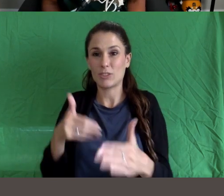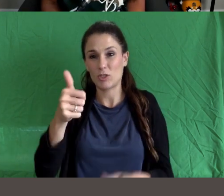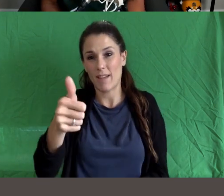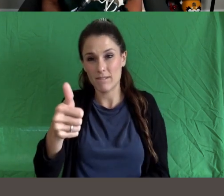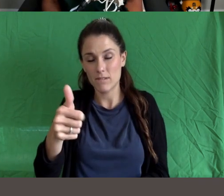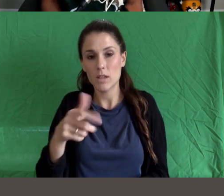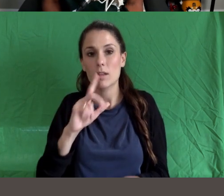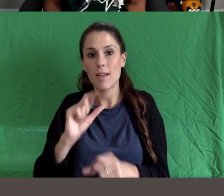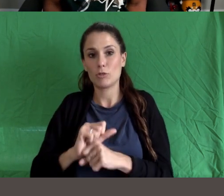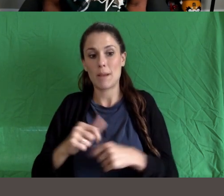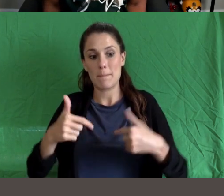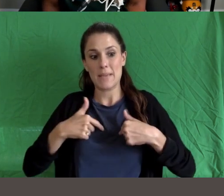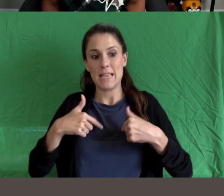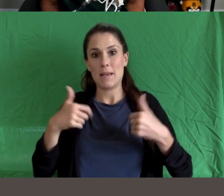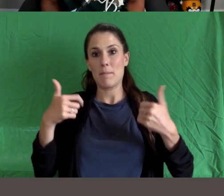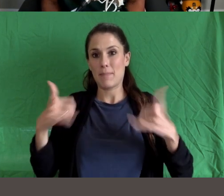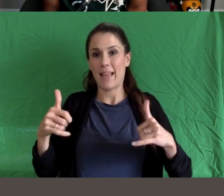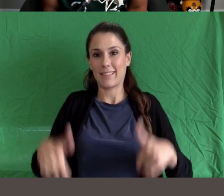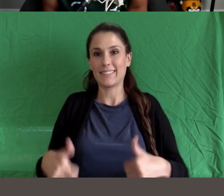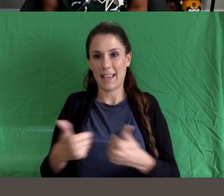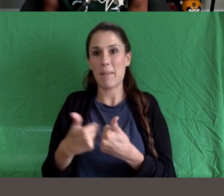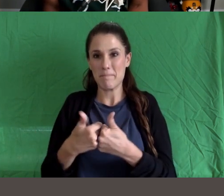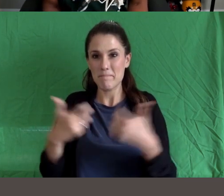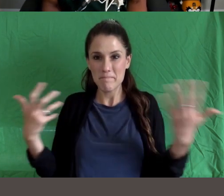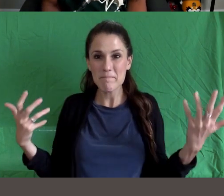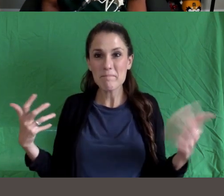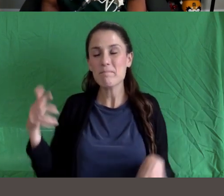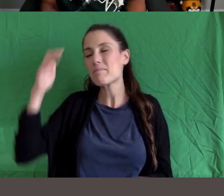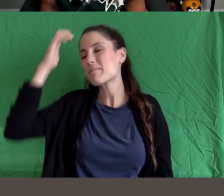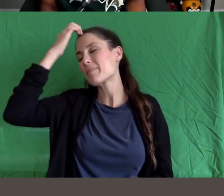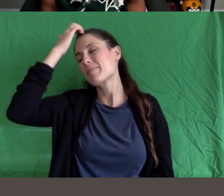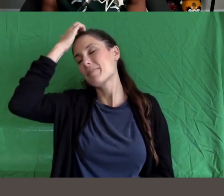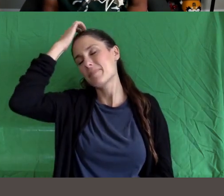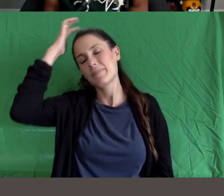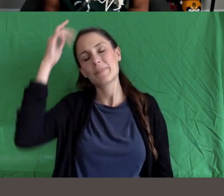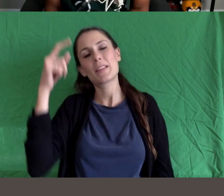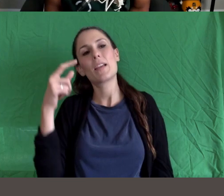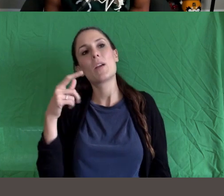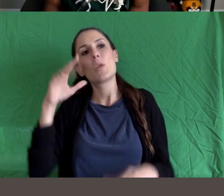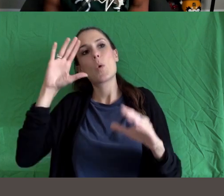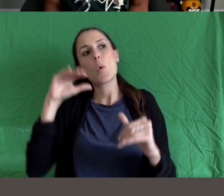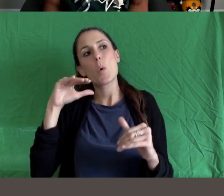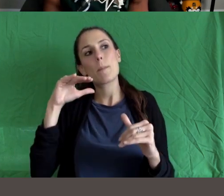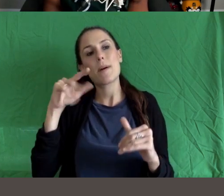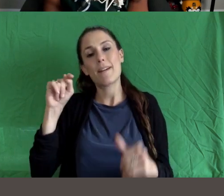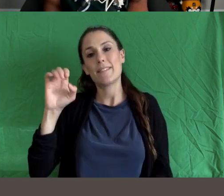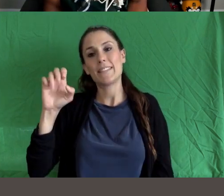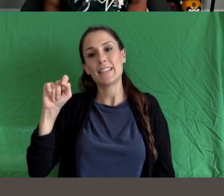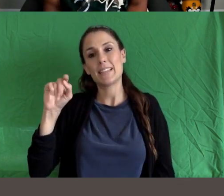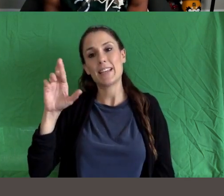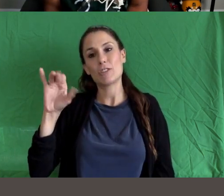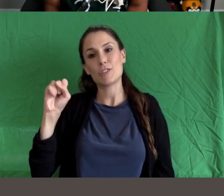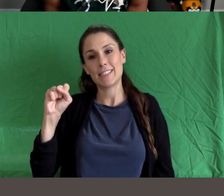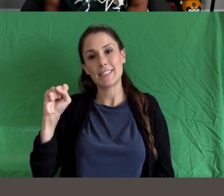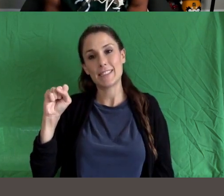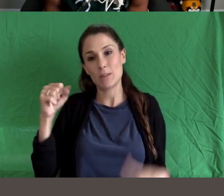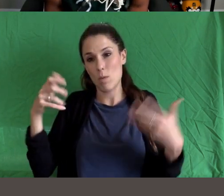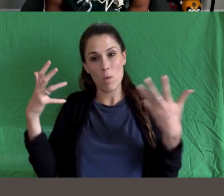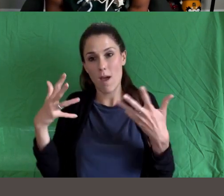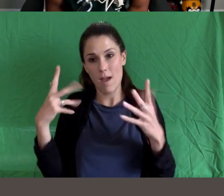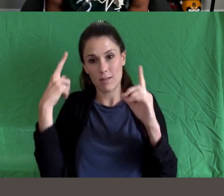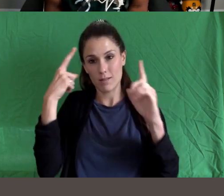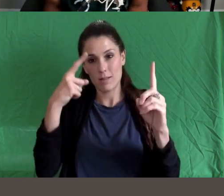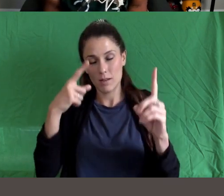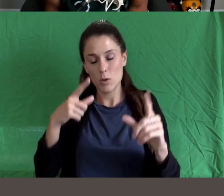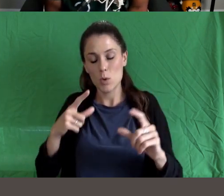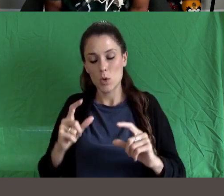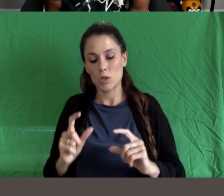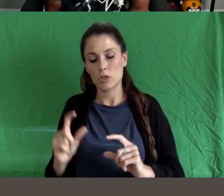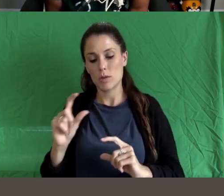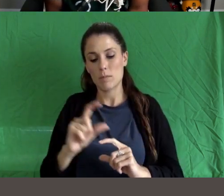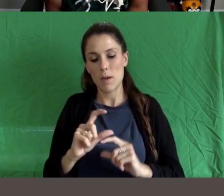This is actually me playing this game. Now, the hope of Tetris is just continual progression towards